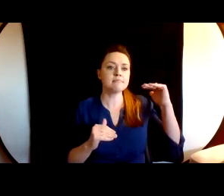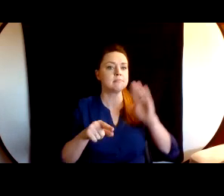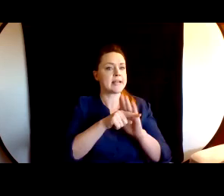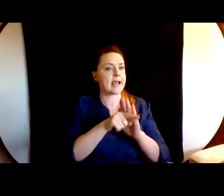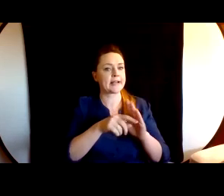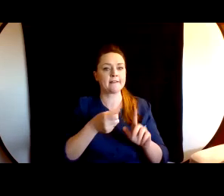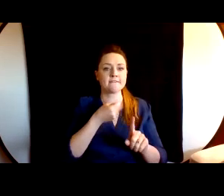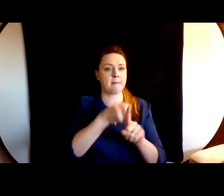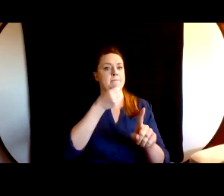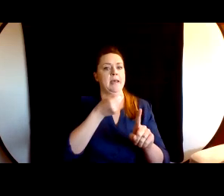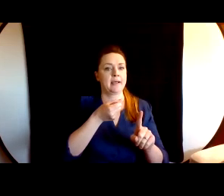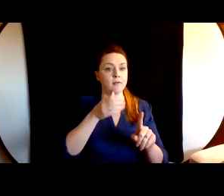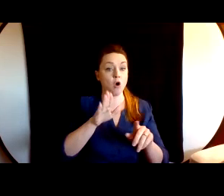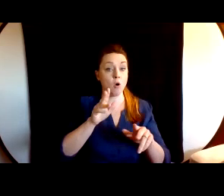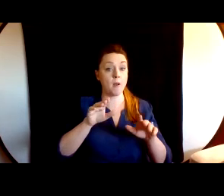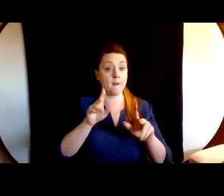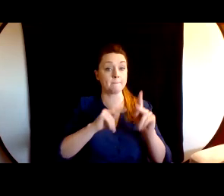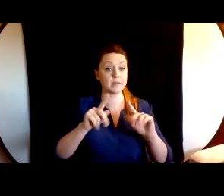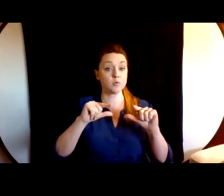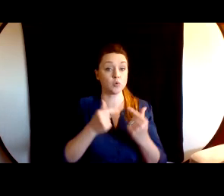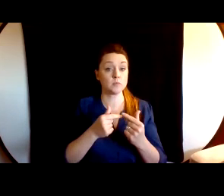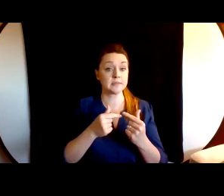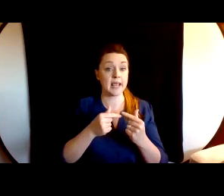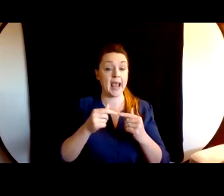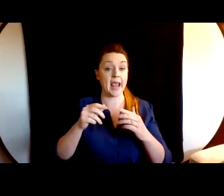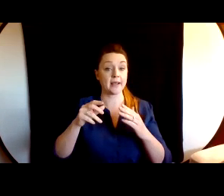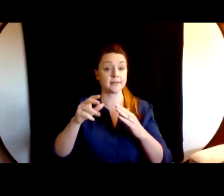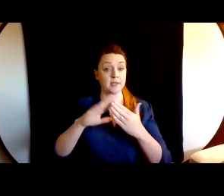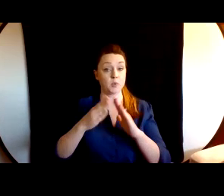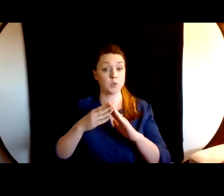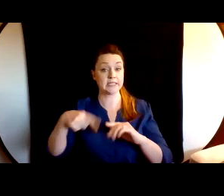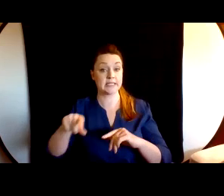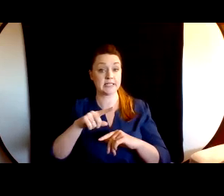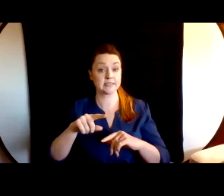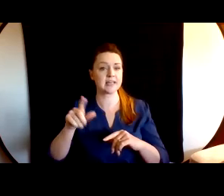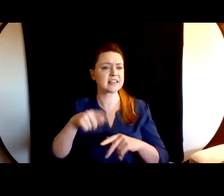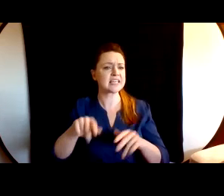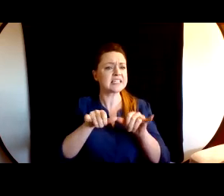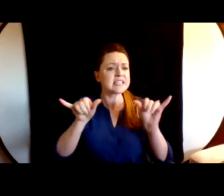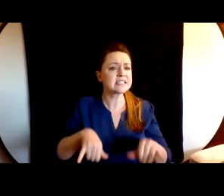These systems are misleadingly thought of as normal/natural, rather than harmful processes and forces